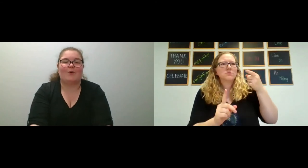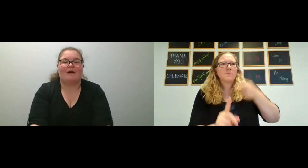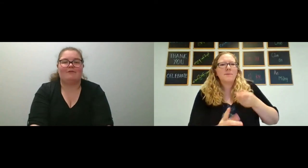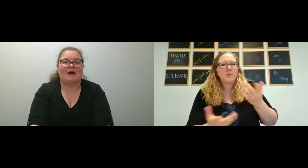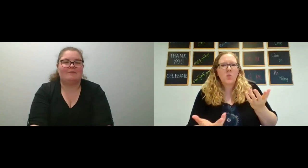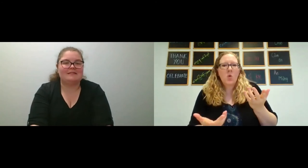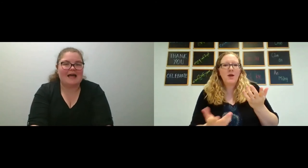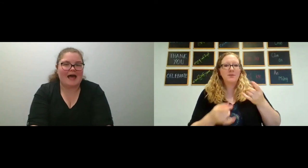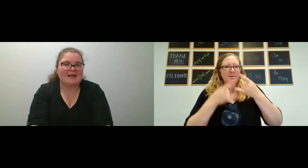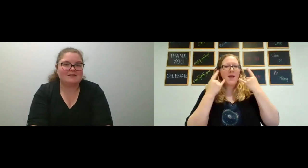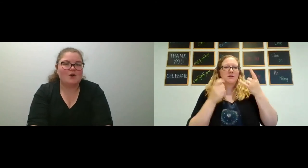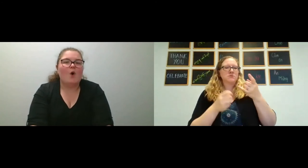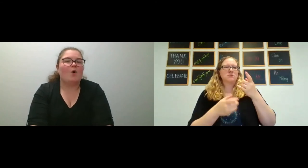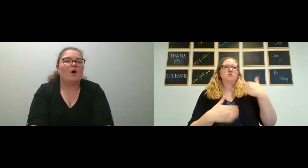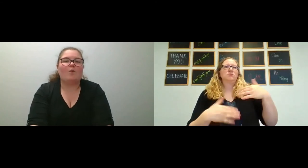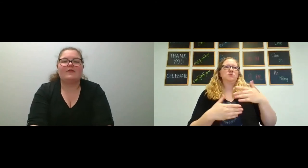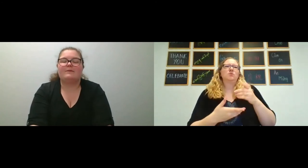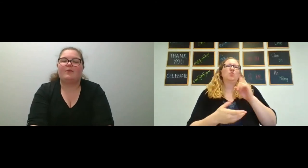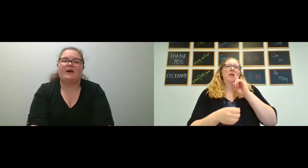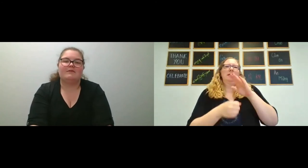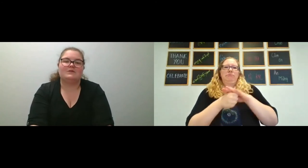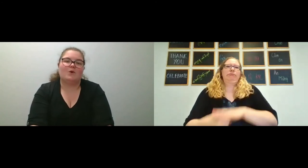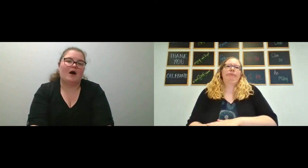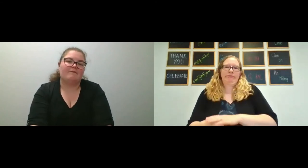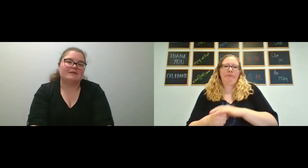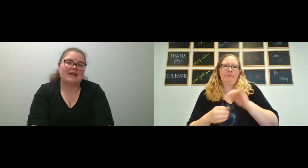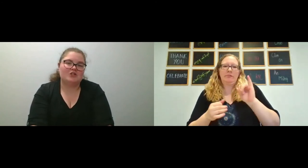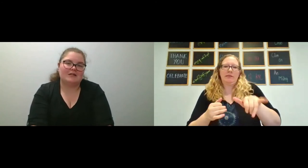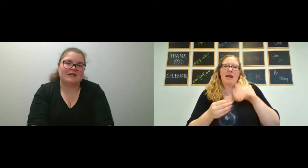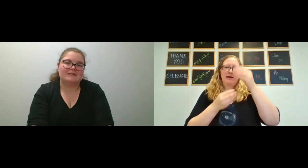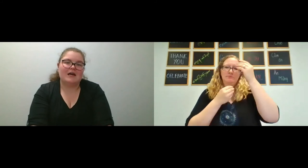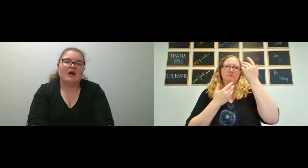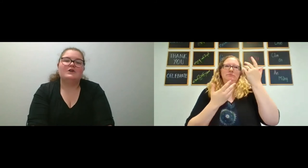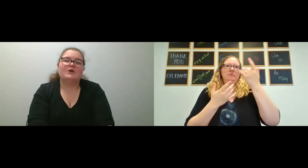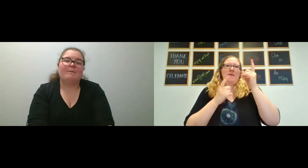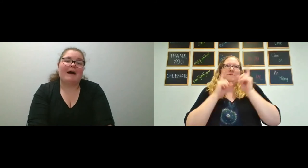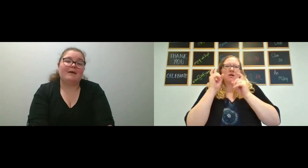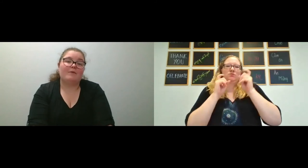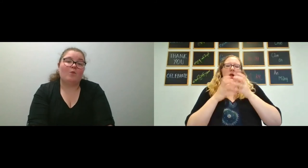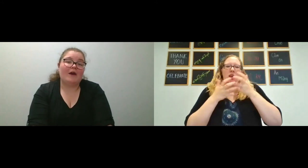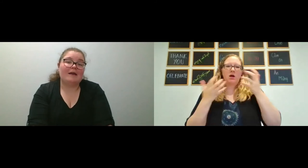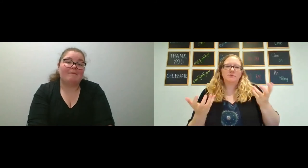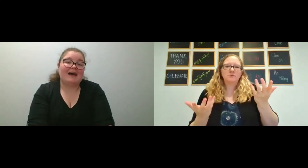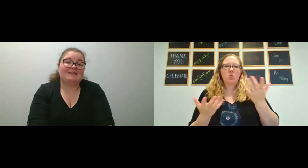or if they're upset or what the point of this whole conversation is. So if I'm wearing masks,